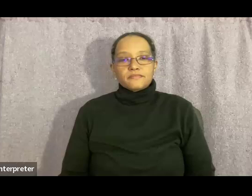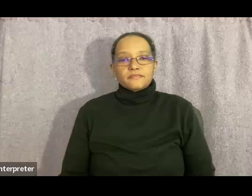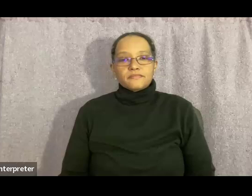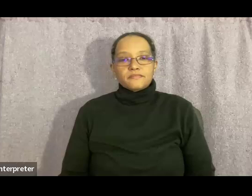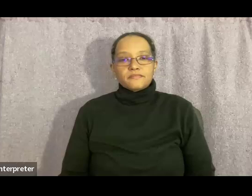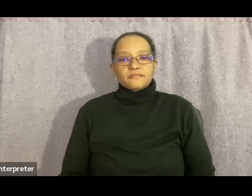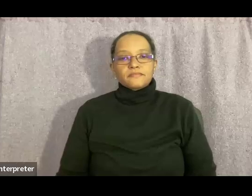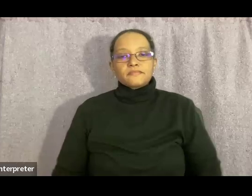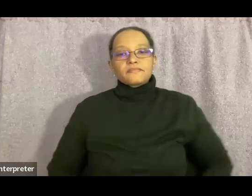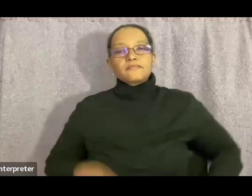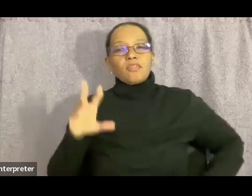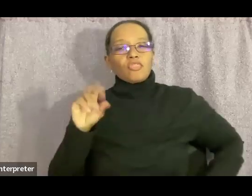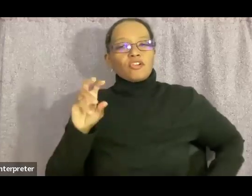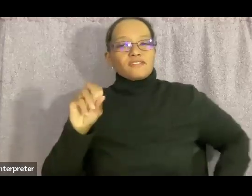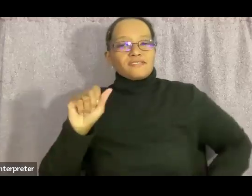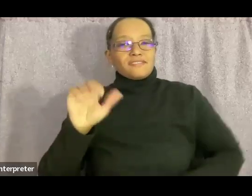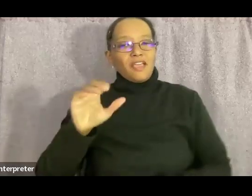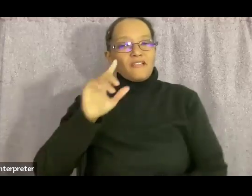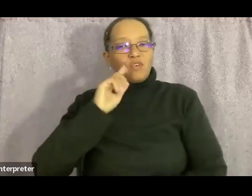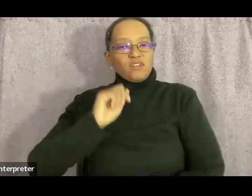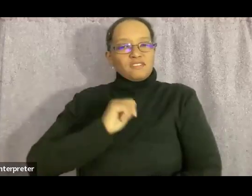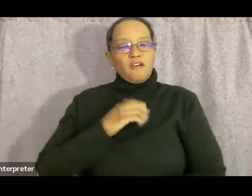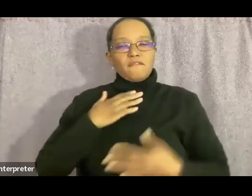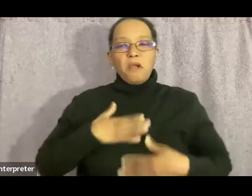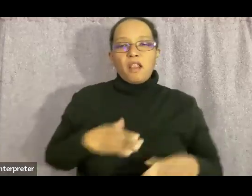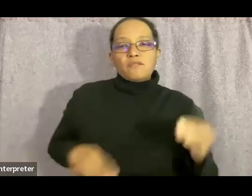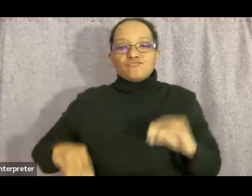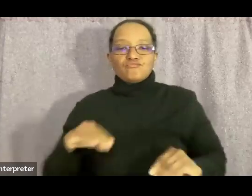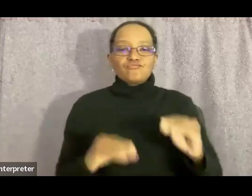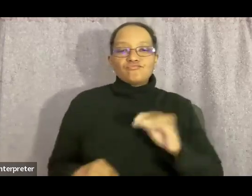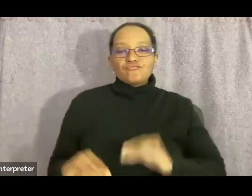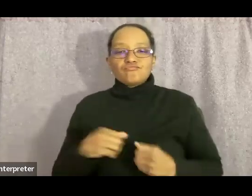We've got about 30 more seconds of pre wiggles and stretches.